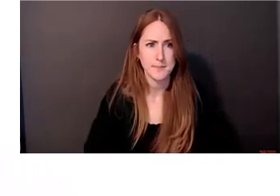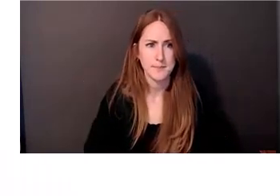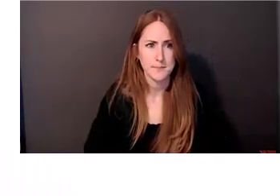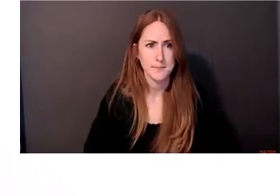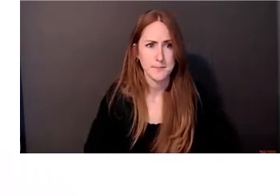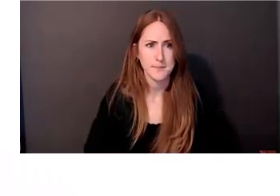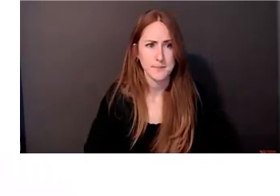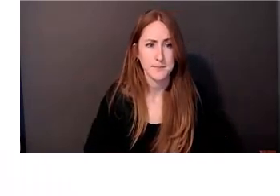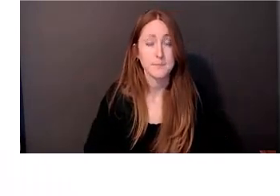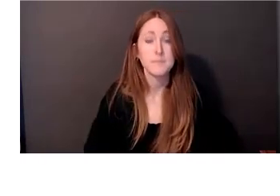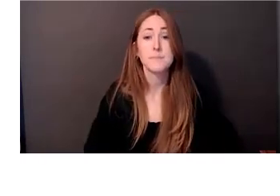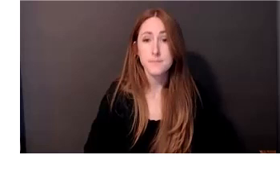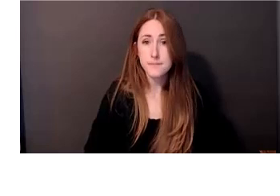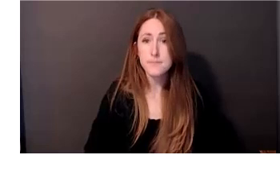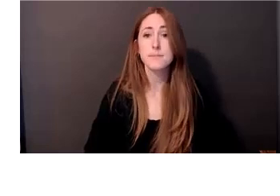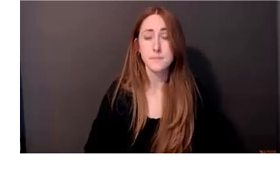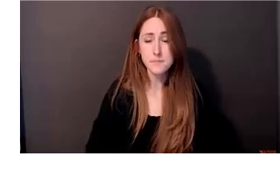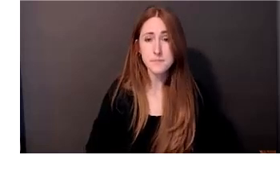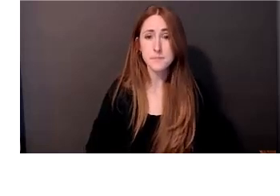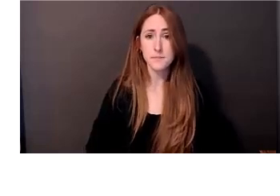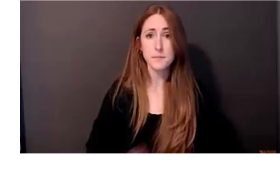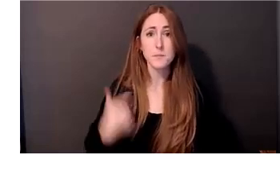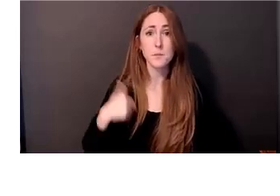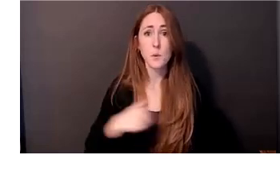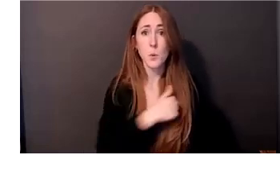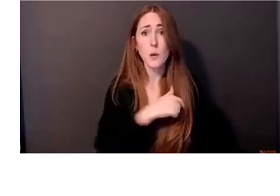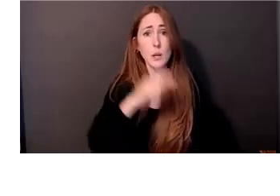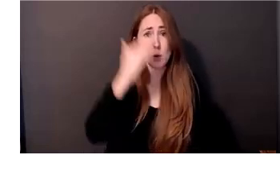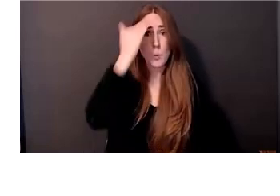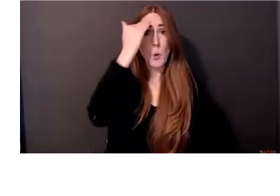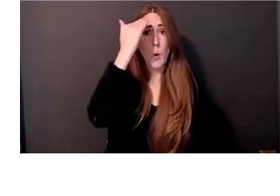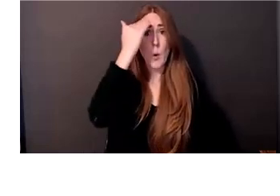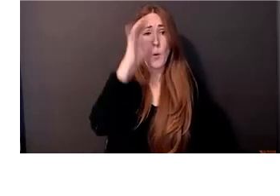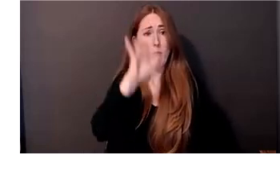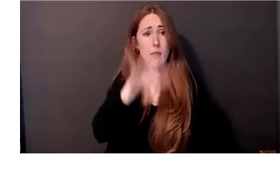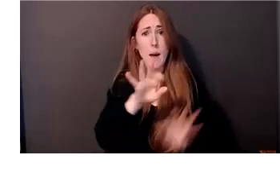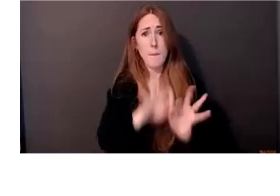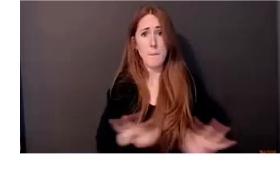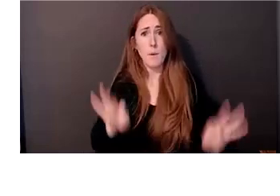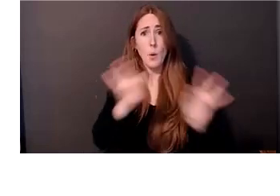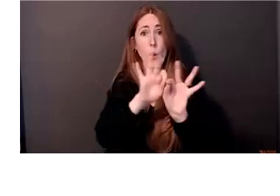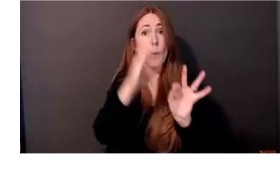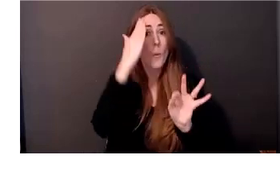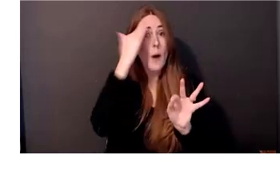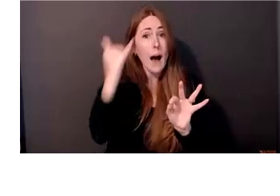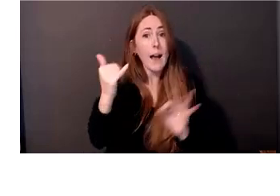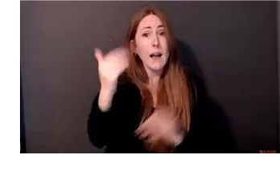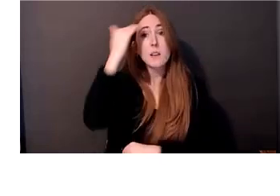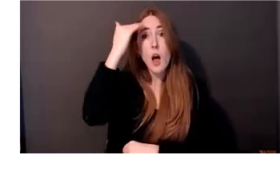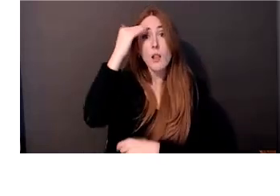So we know this is important because knowledge producers and funders, they want to share their findings